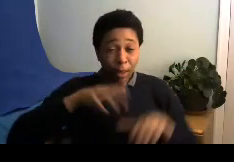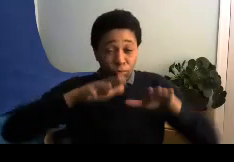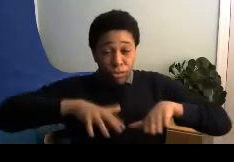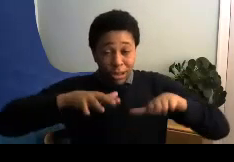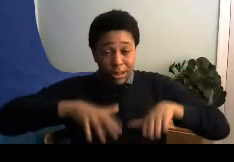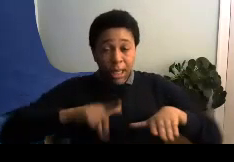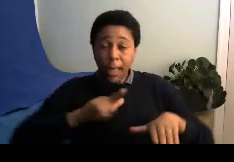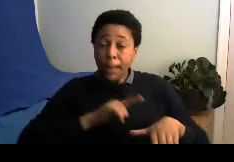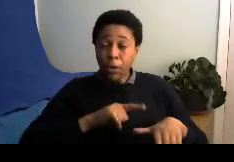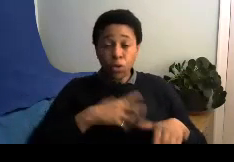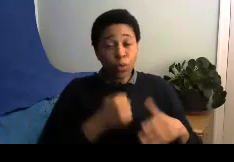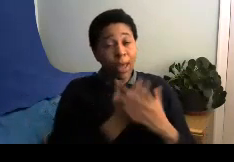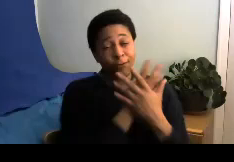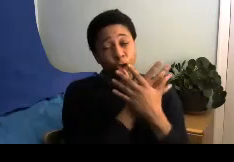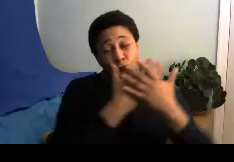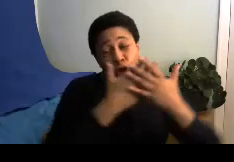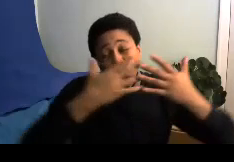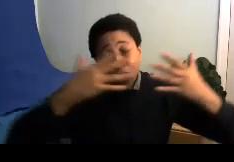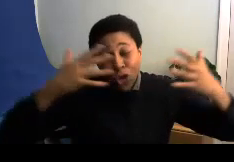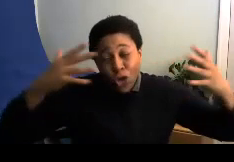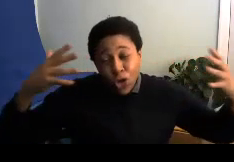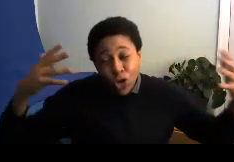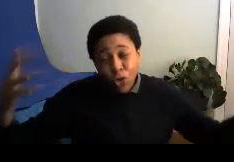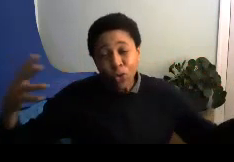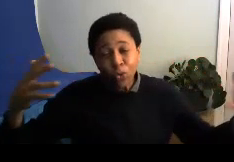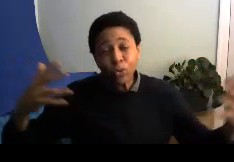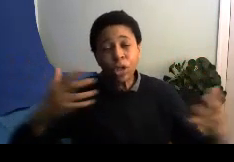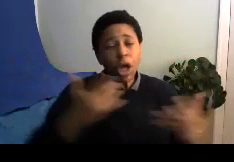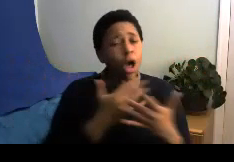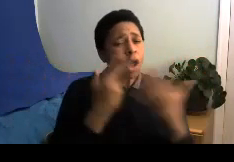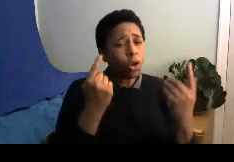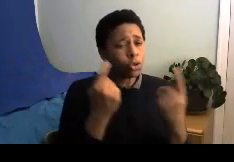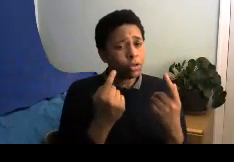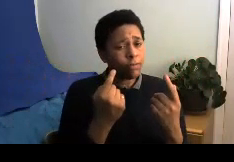a huge canon. And so much gets translated as well, for our